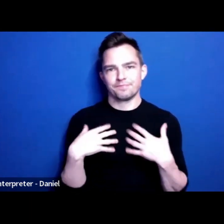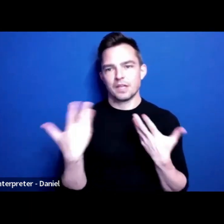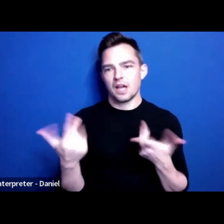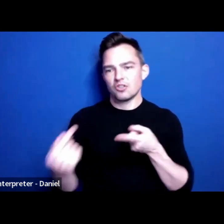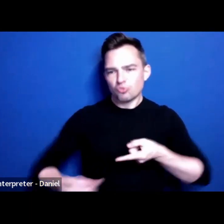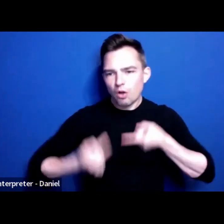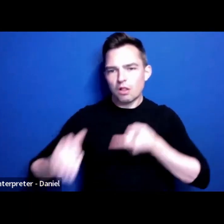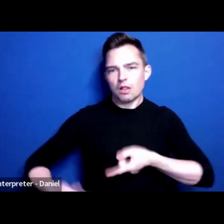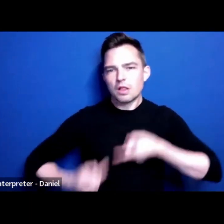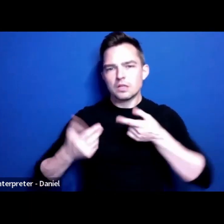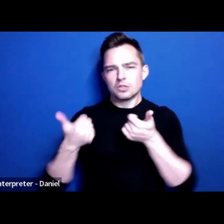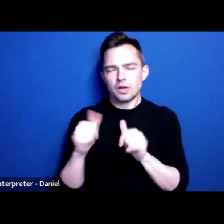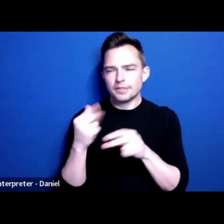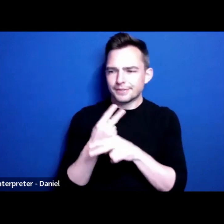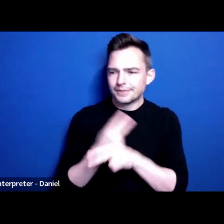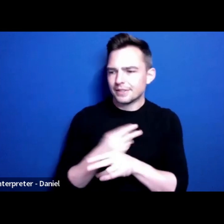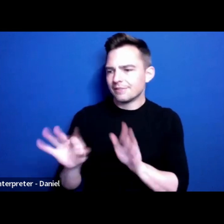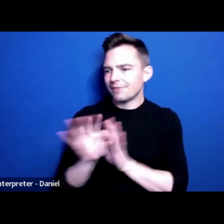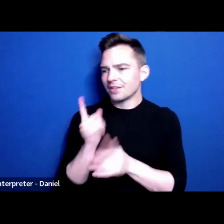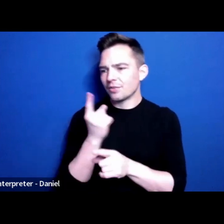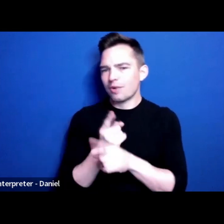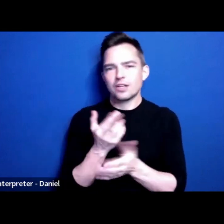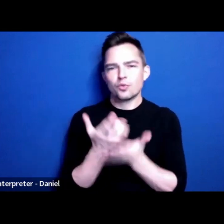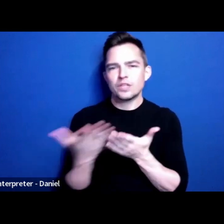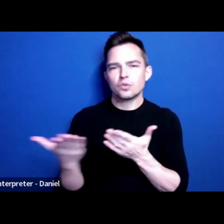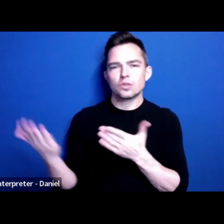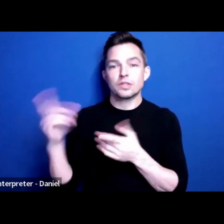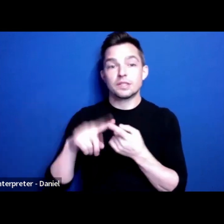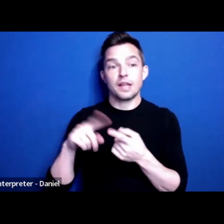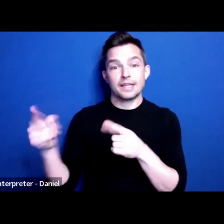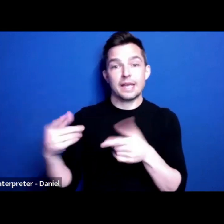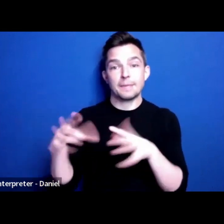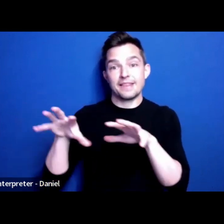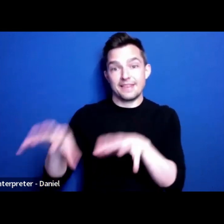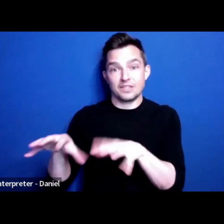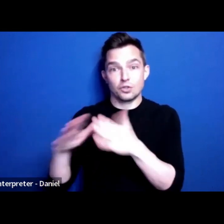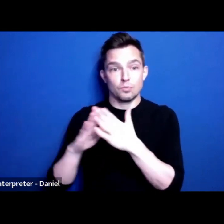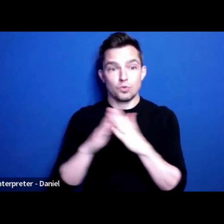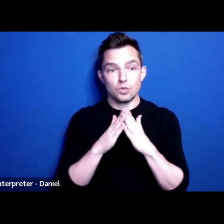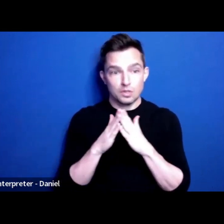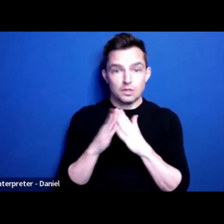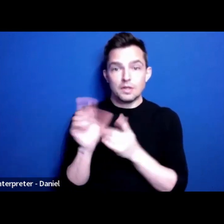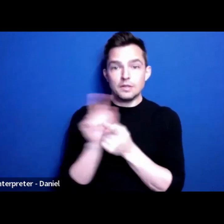with trying to find the right resources until I came to like this community where a lot of I met a lot of people that can